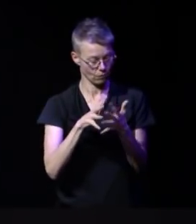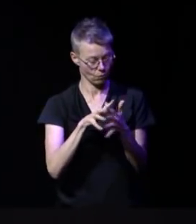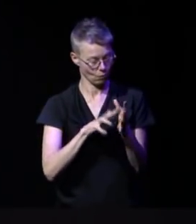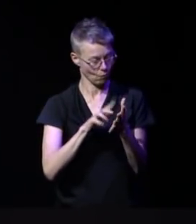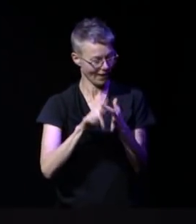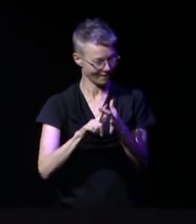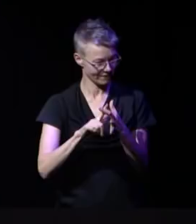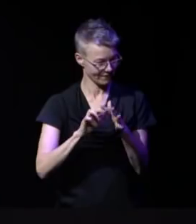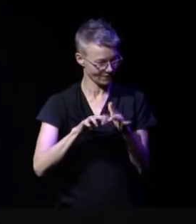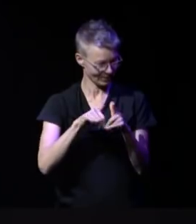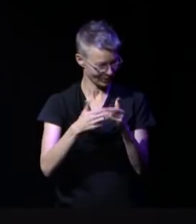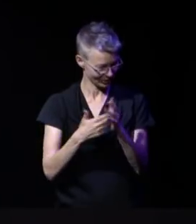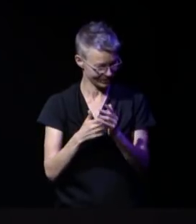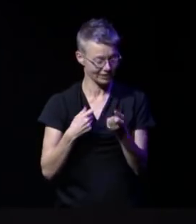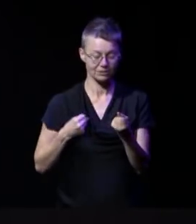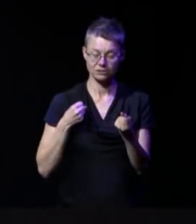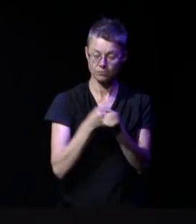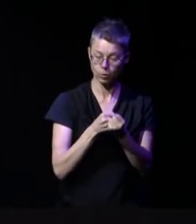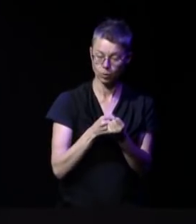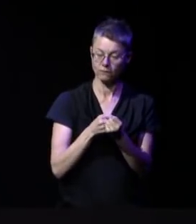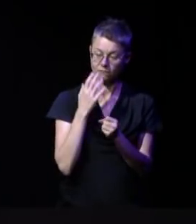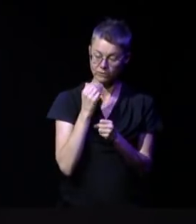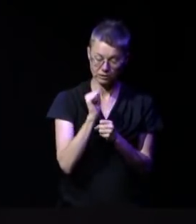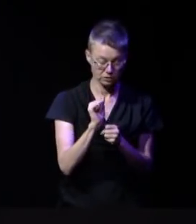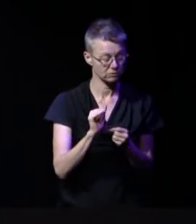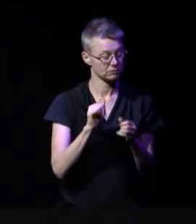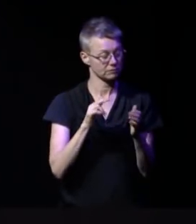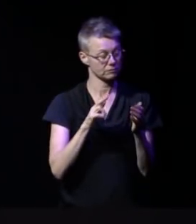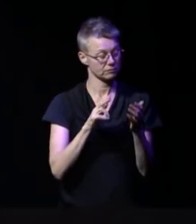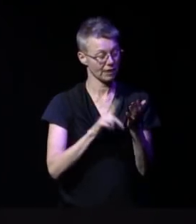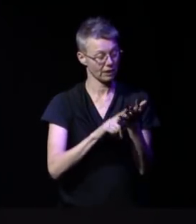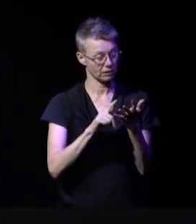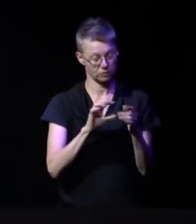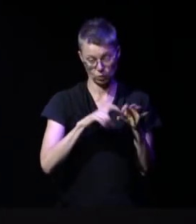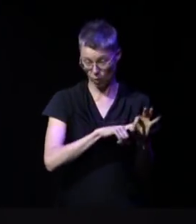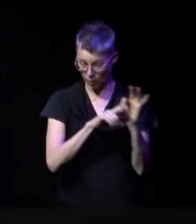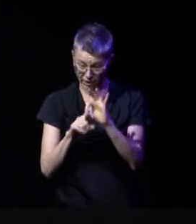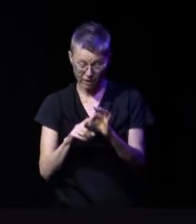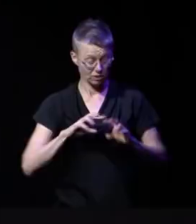LJB, TICUY, and trans. And her numerous, many books and articles cover a huge amount of bases.